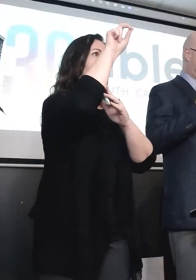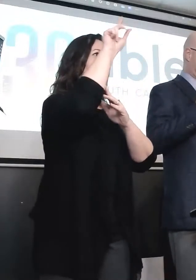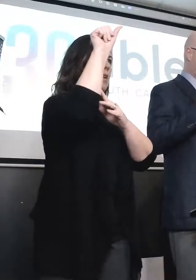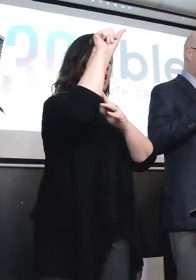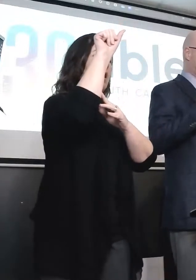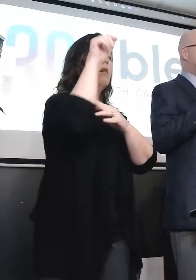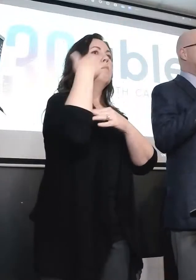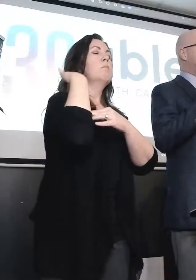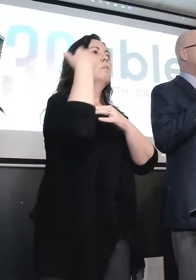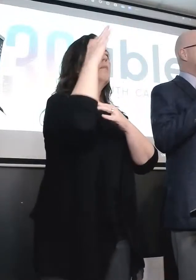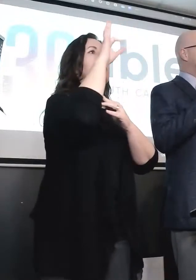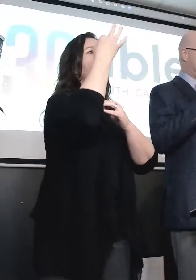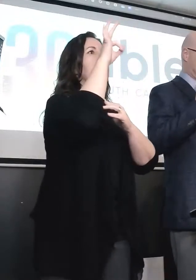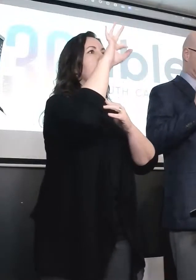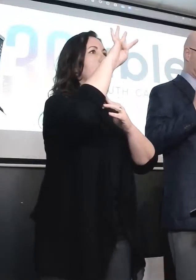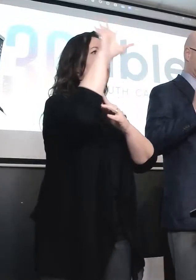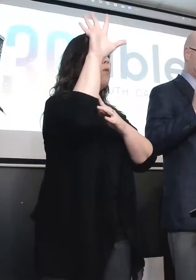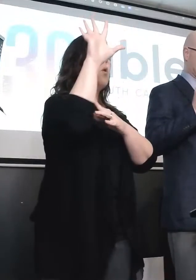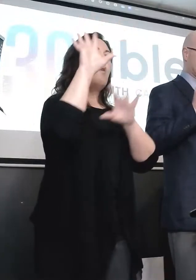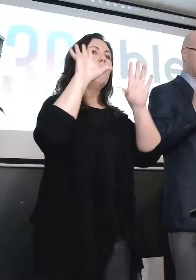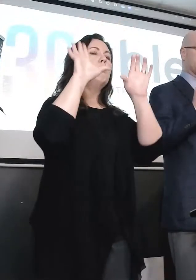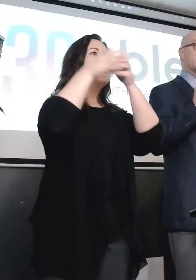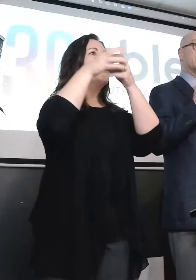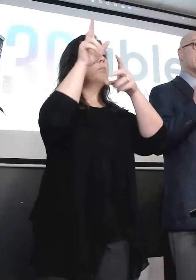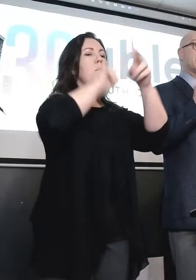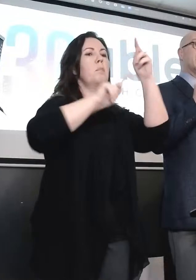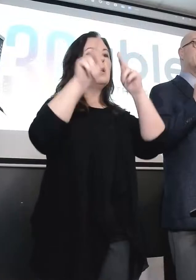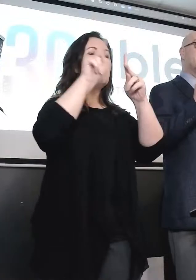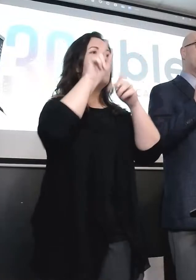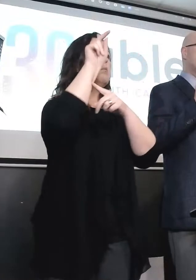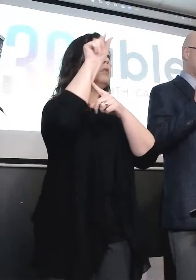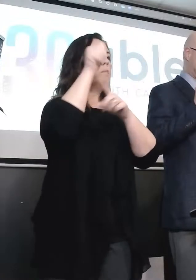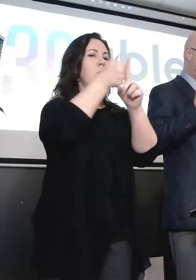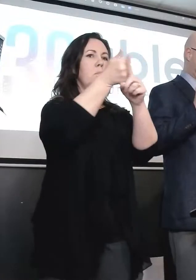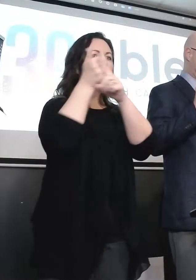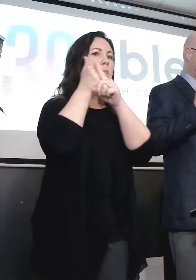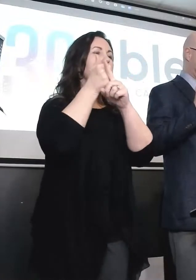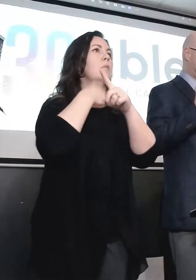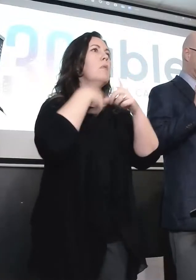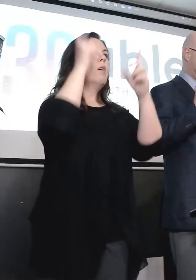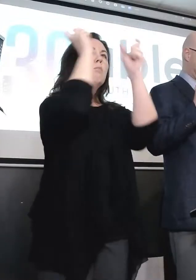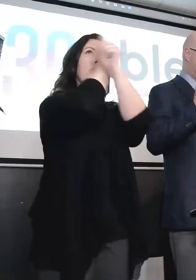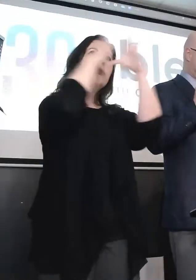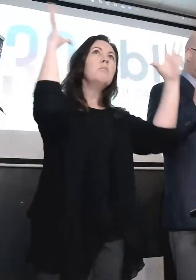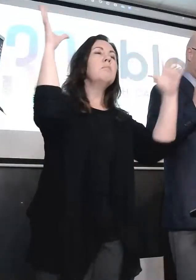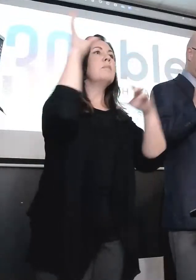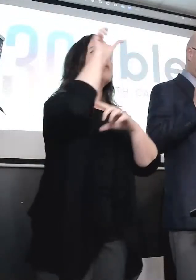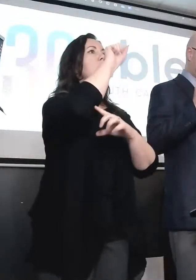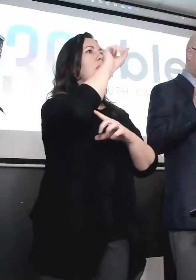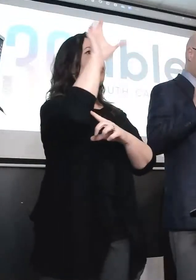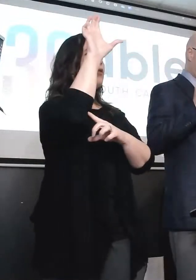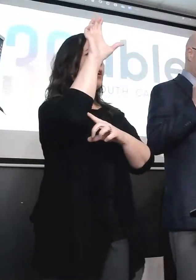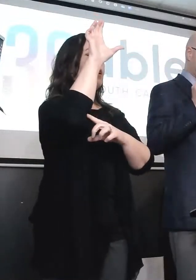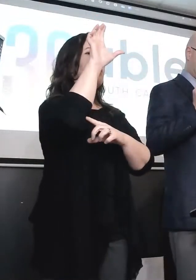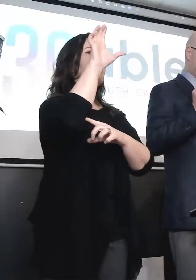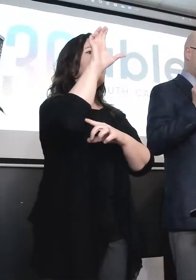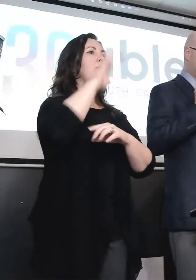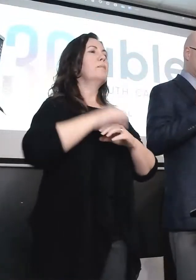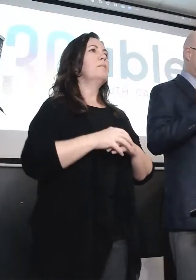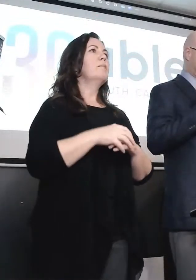a group of dedicated individuals with disabilities envisioned a South Carolina uh envisioned a South